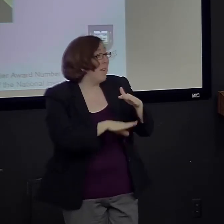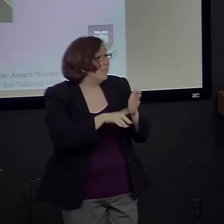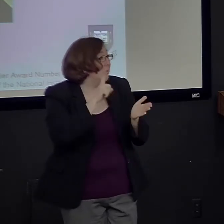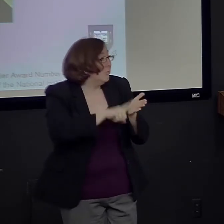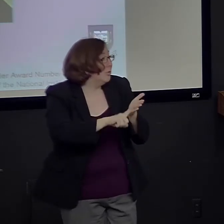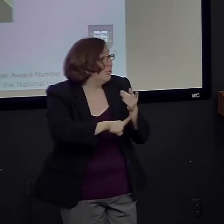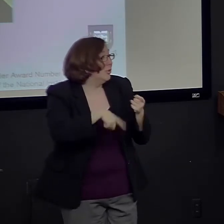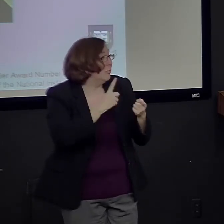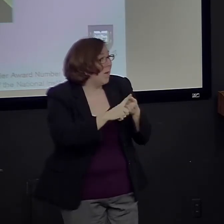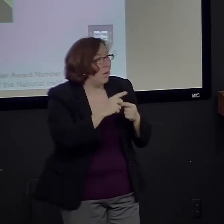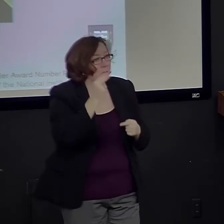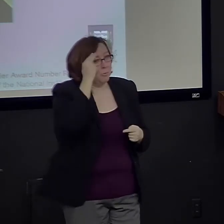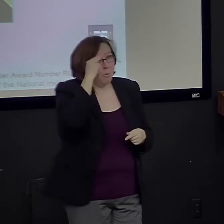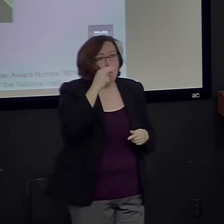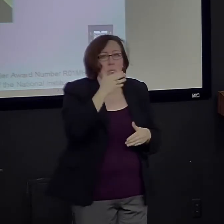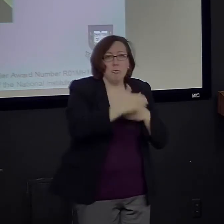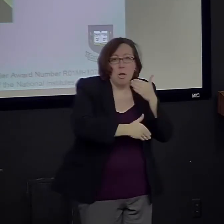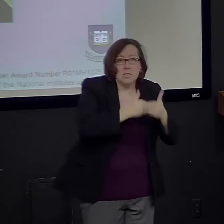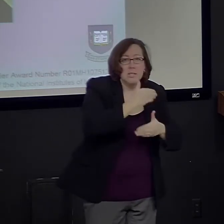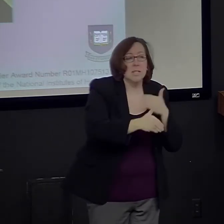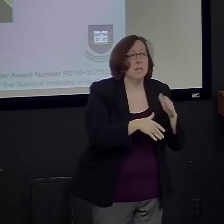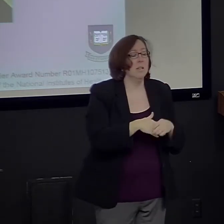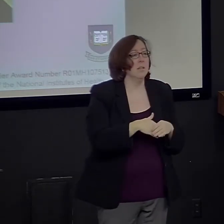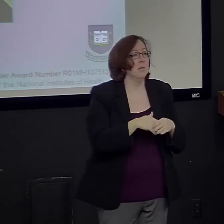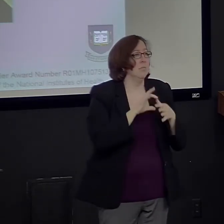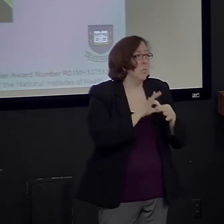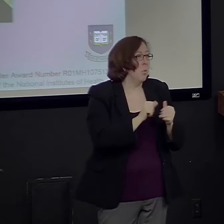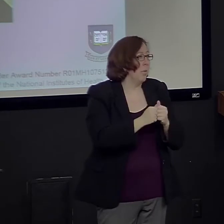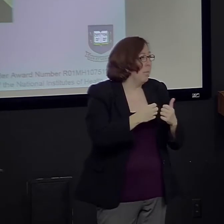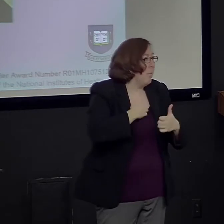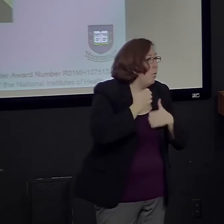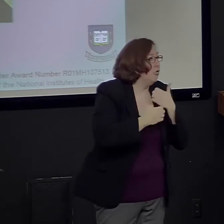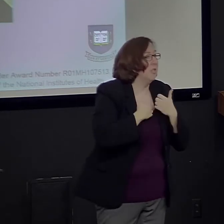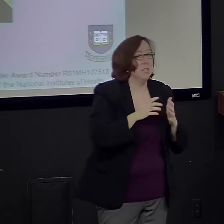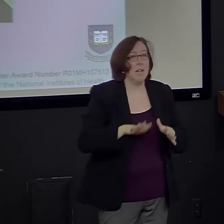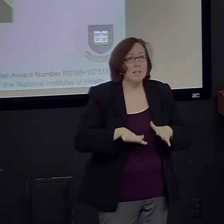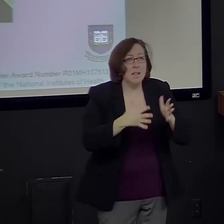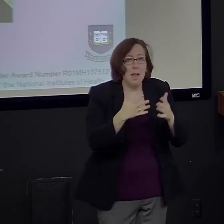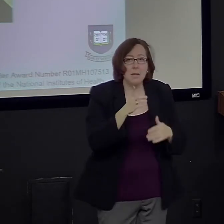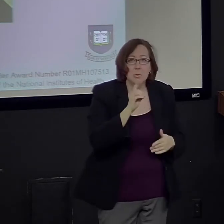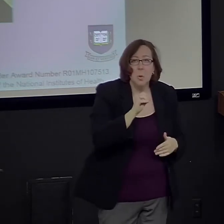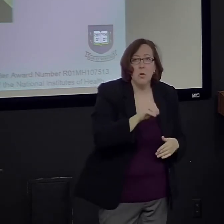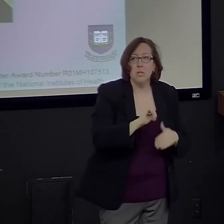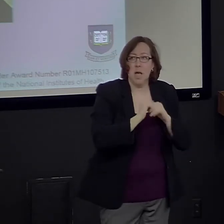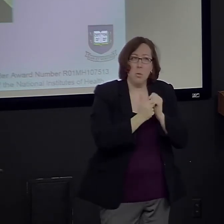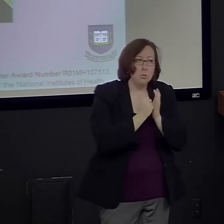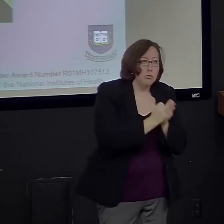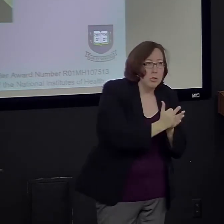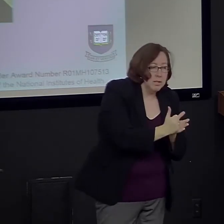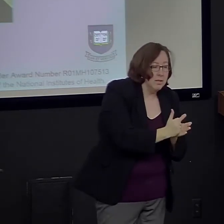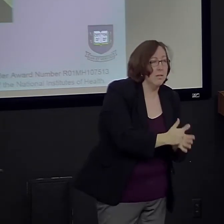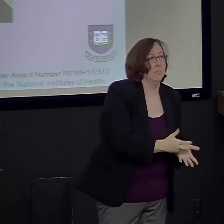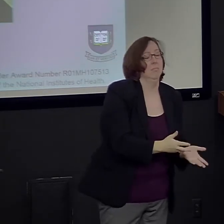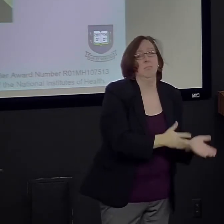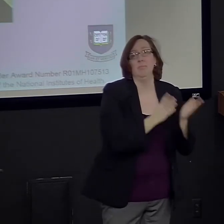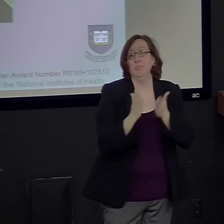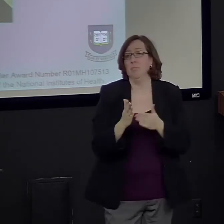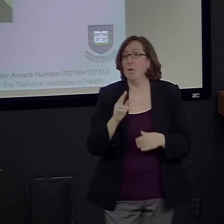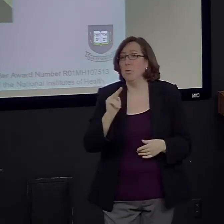that mediate emotion, anxiety disorders, and their treatment strategies to the neuromechanisms for cognitive control